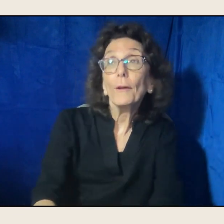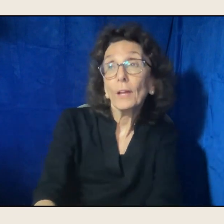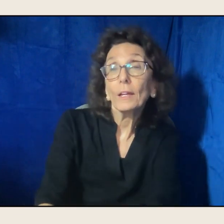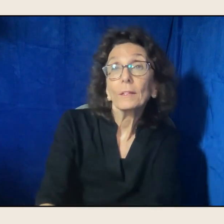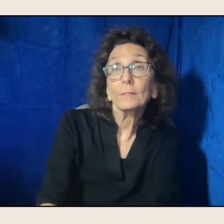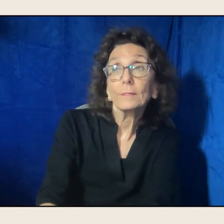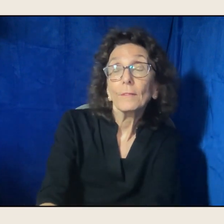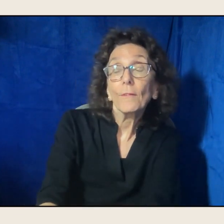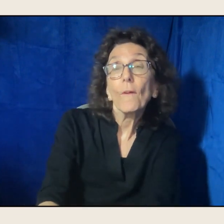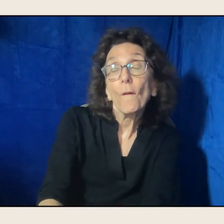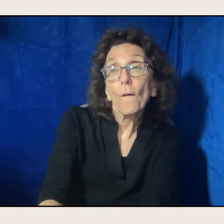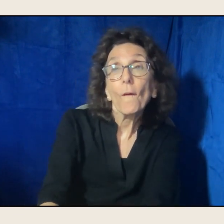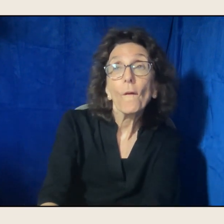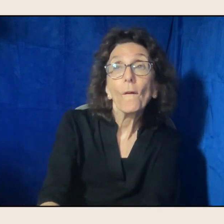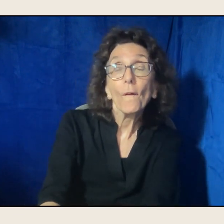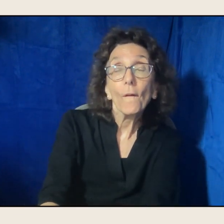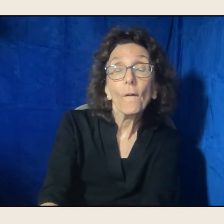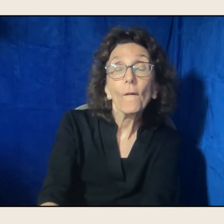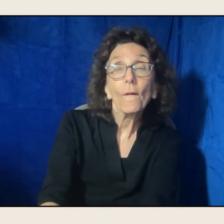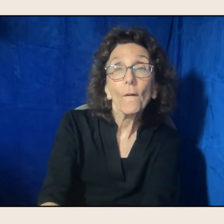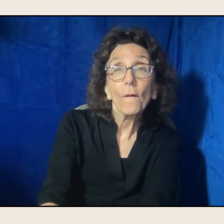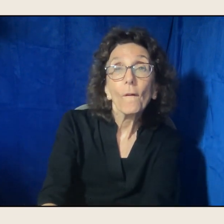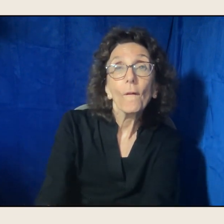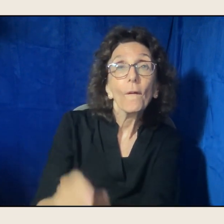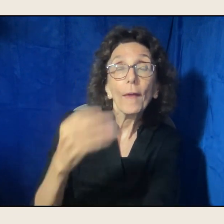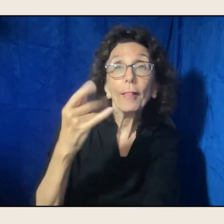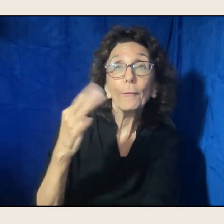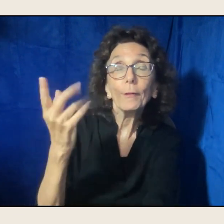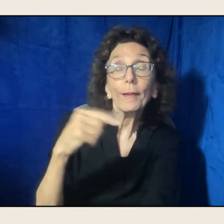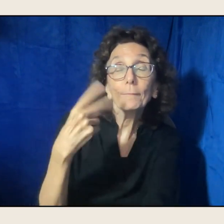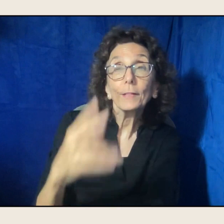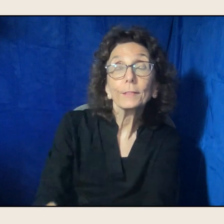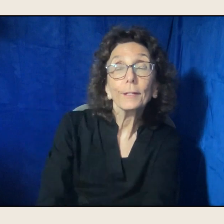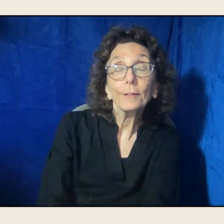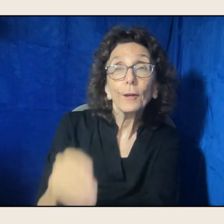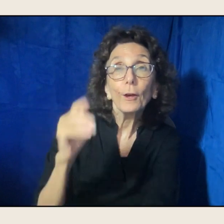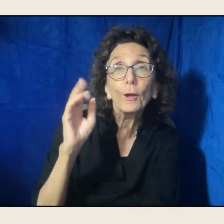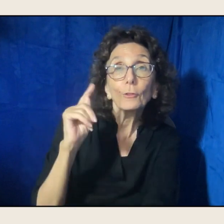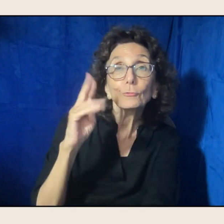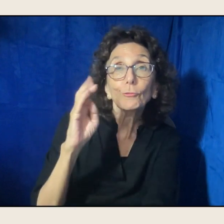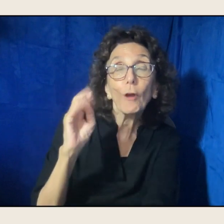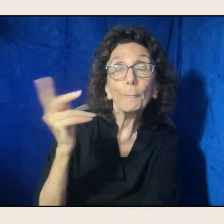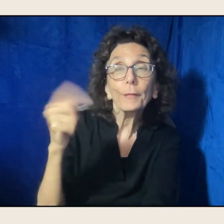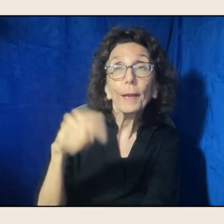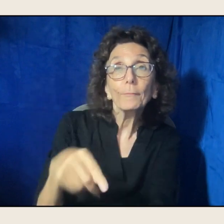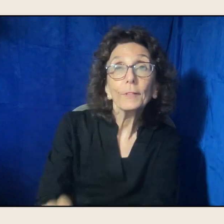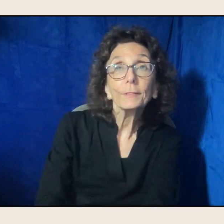Hillary's been here, Trump's been here. Janelle Monae has been here. They've all been here